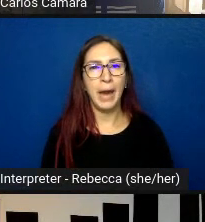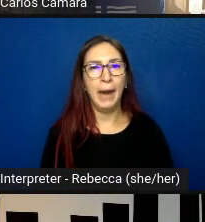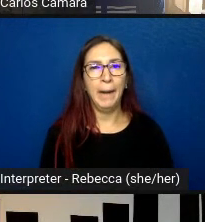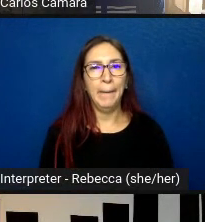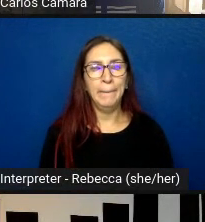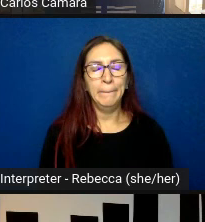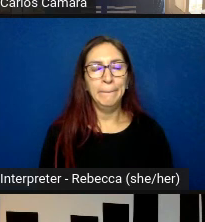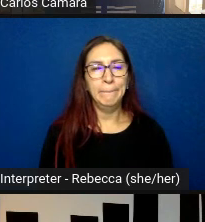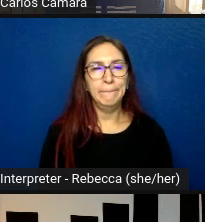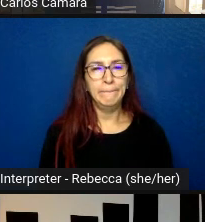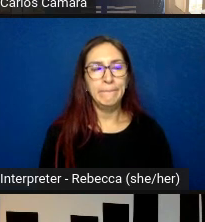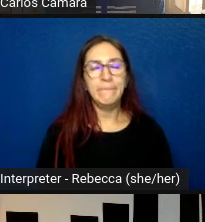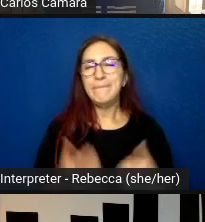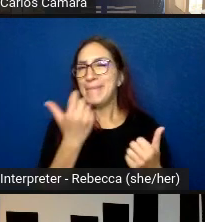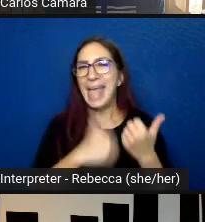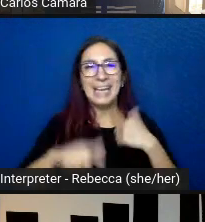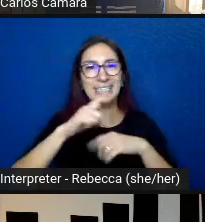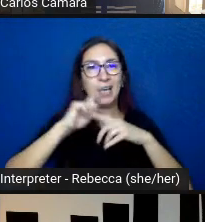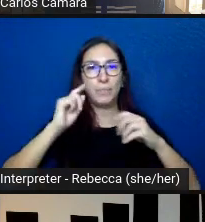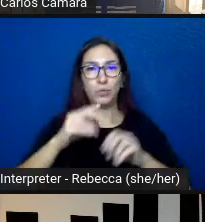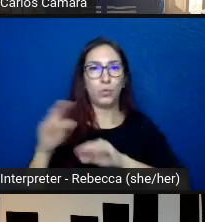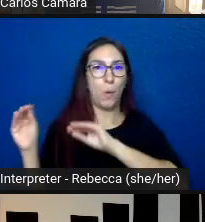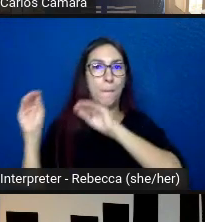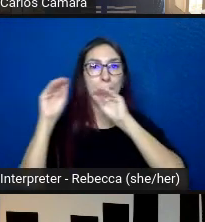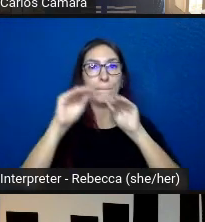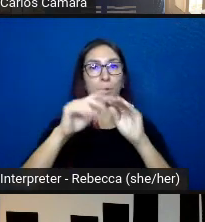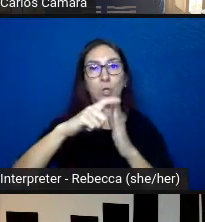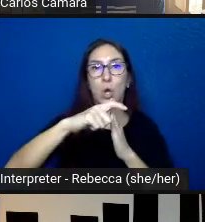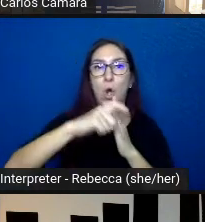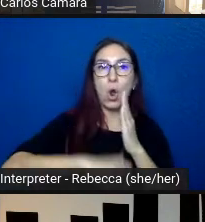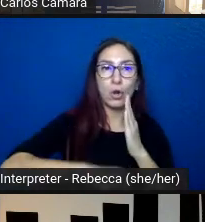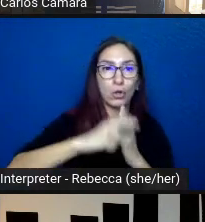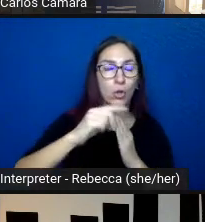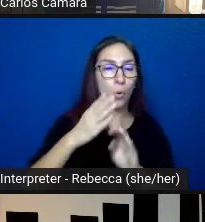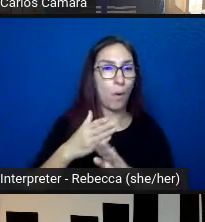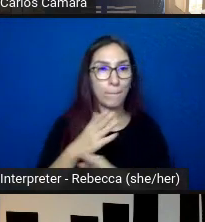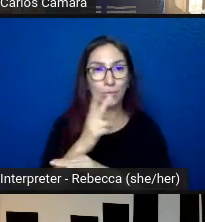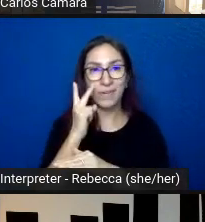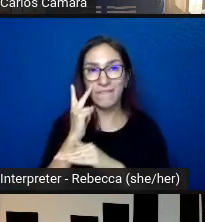Whenever you load your article, the preview of the article,